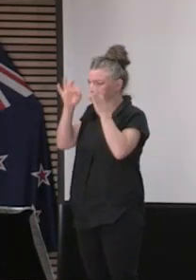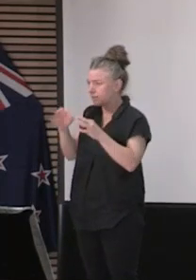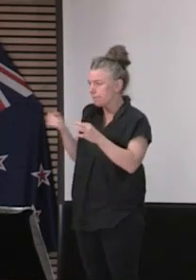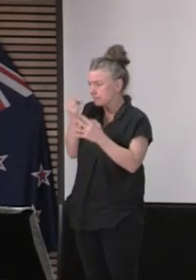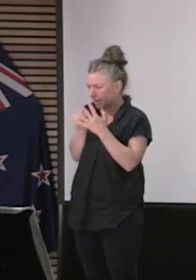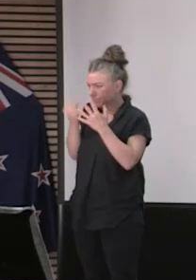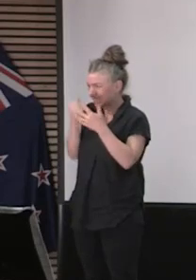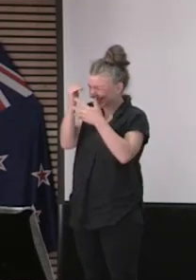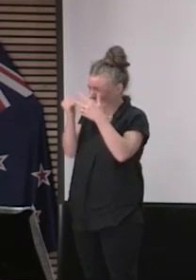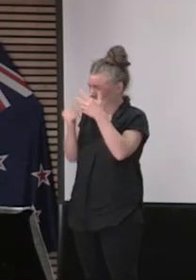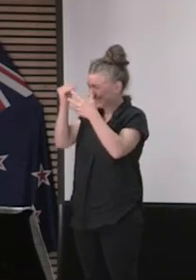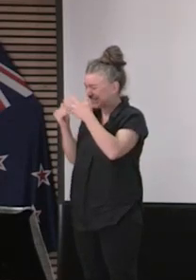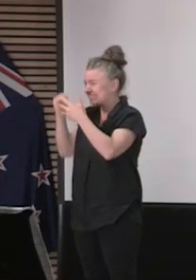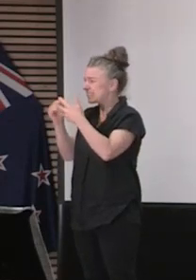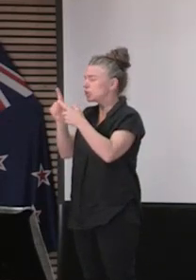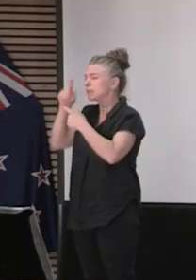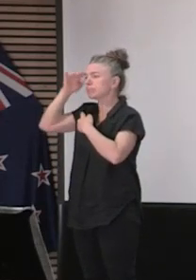Sothat's why we'll be releasingsome of that detail next week.